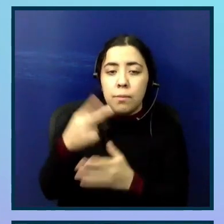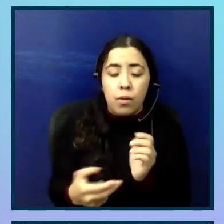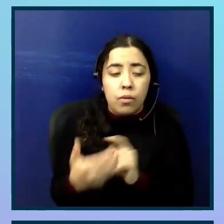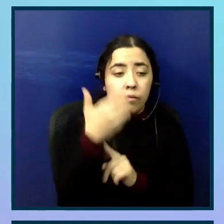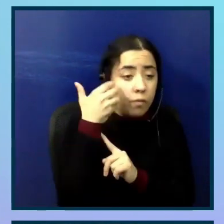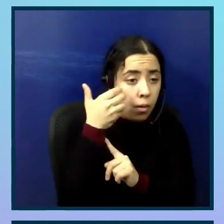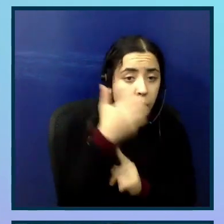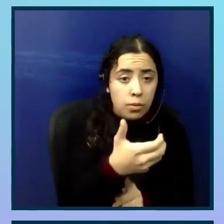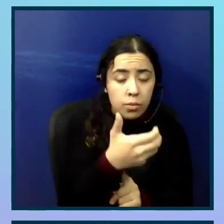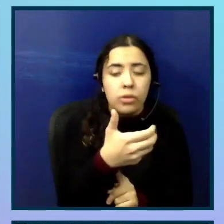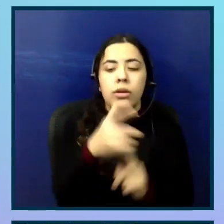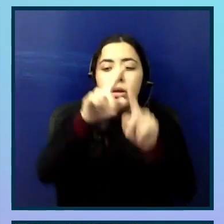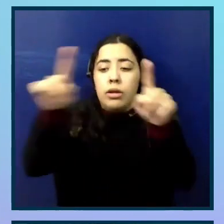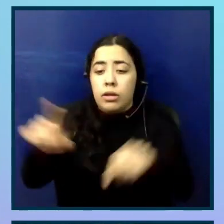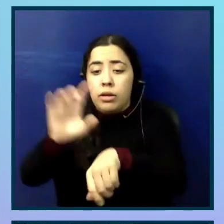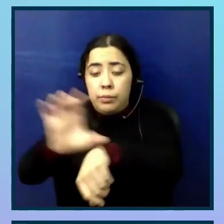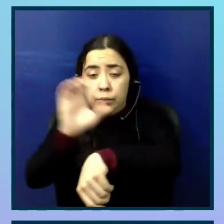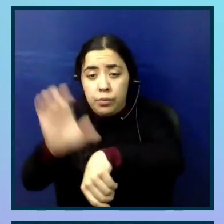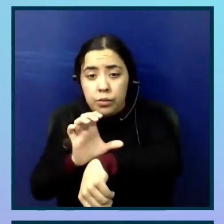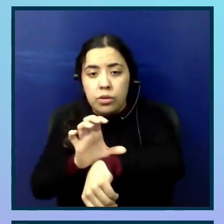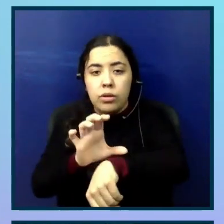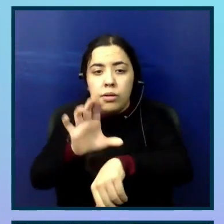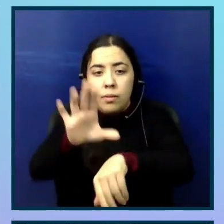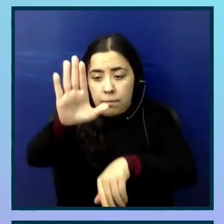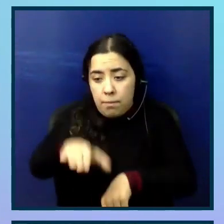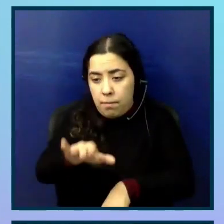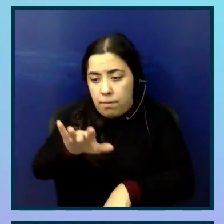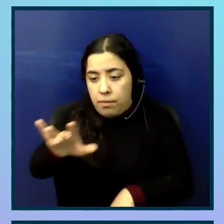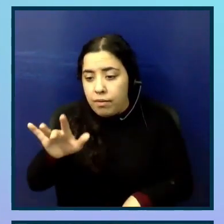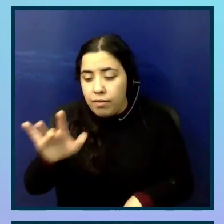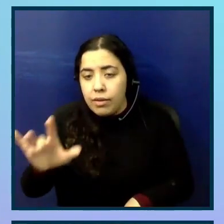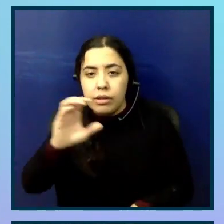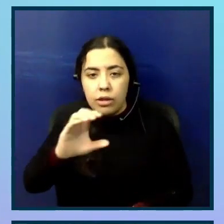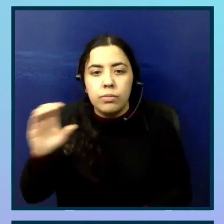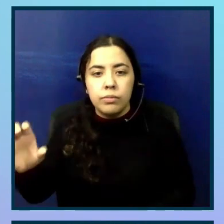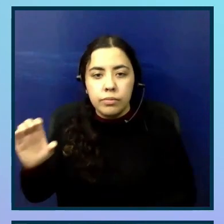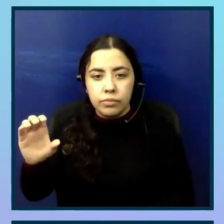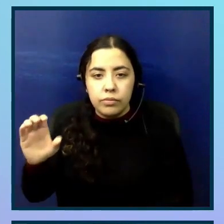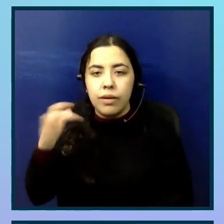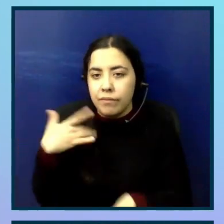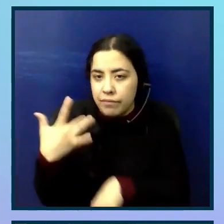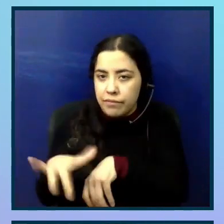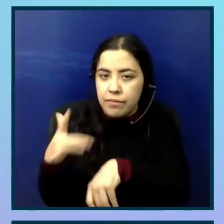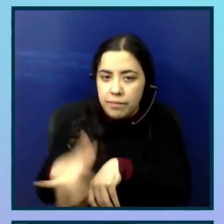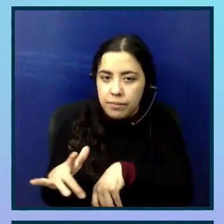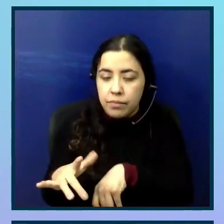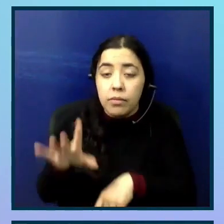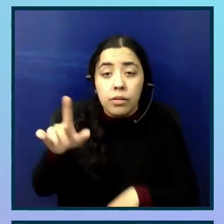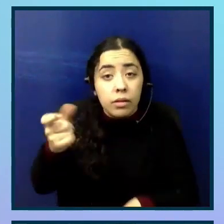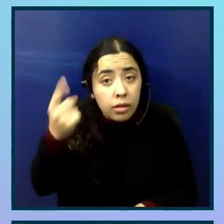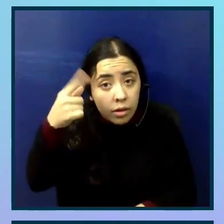there's a closed captions button. Giving that a click will turn on closed captions, well remember that you turn it on,